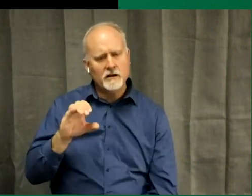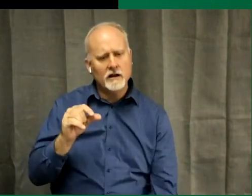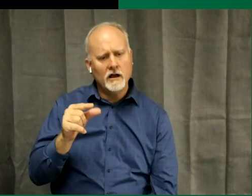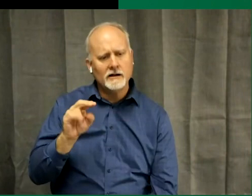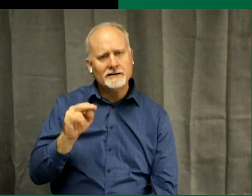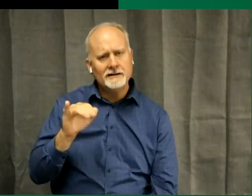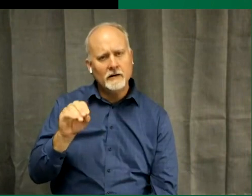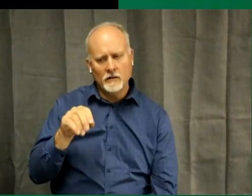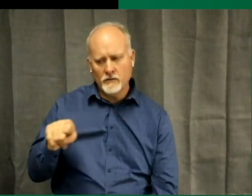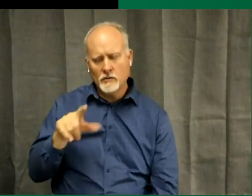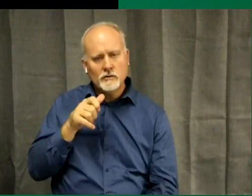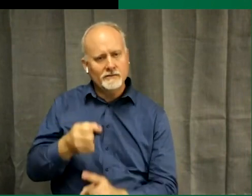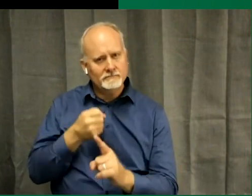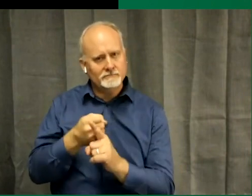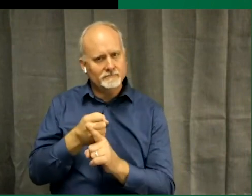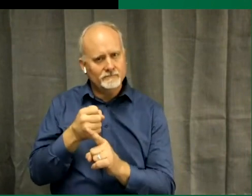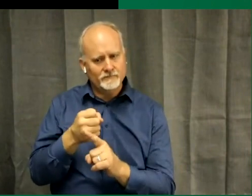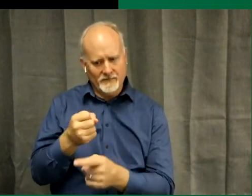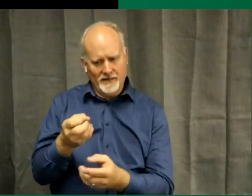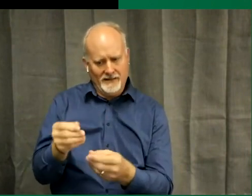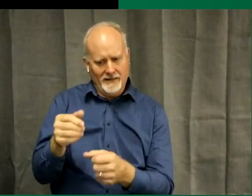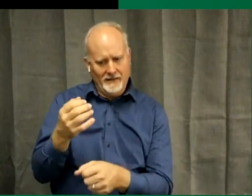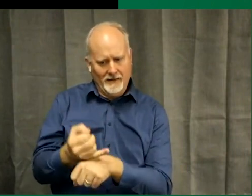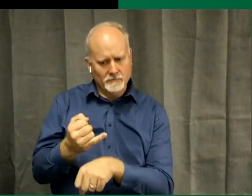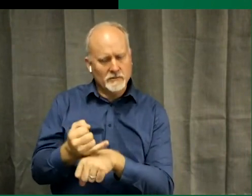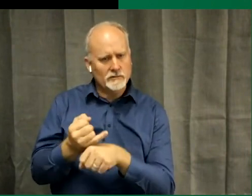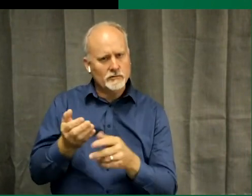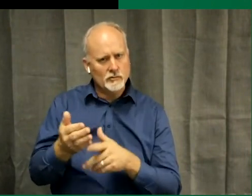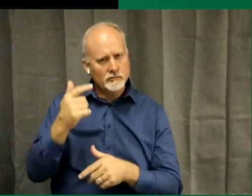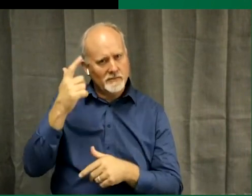who have impacted their campus through mental health education veronica the platform is yours